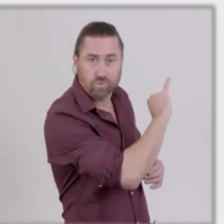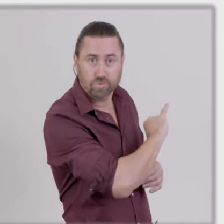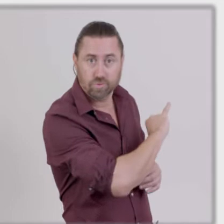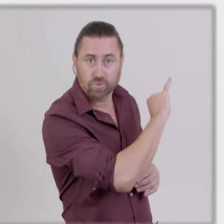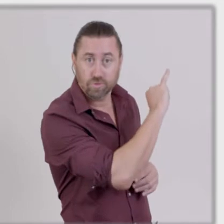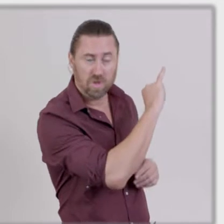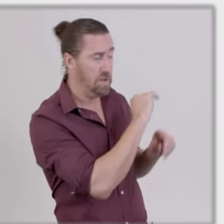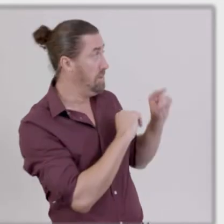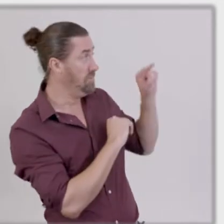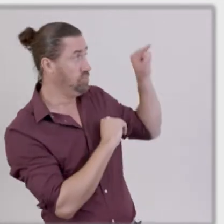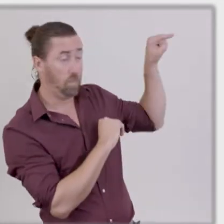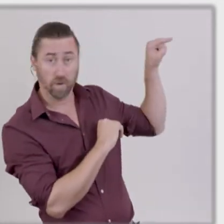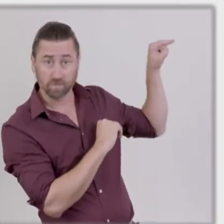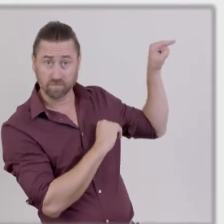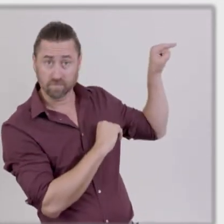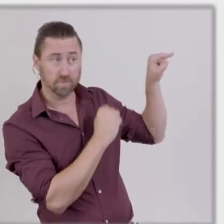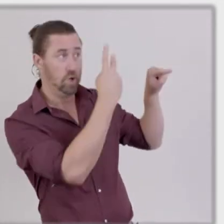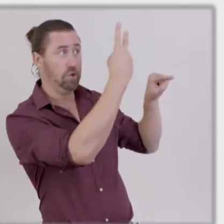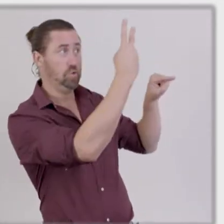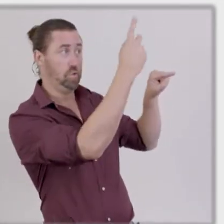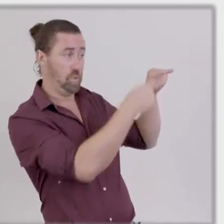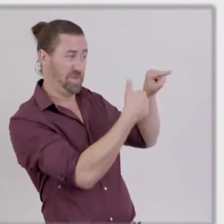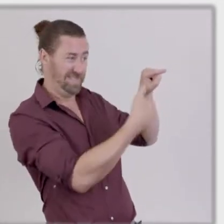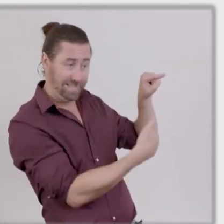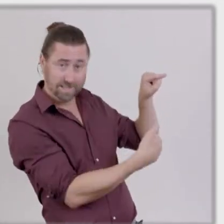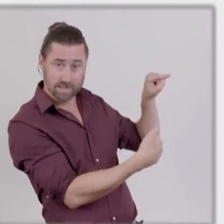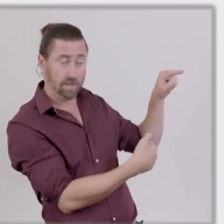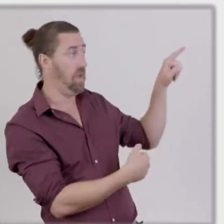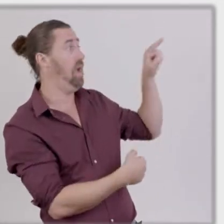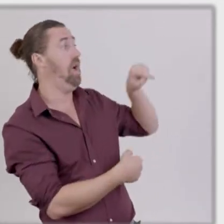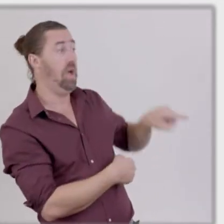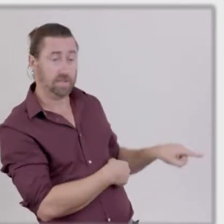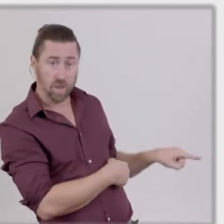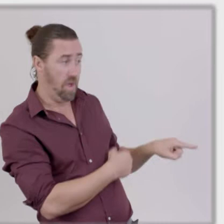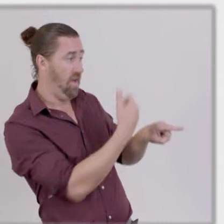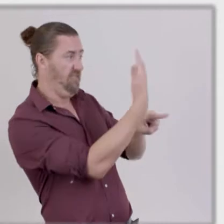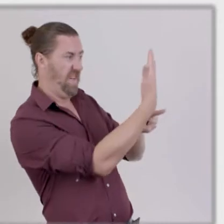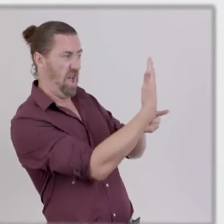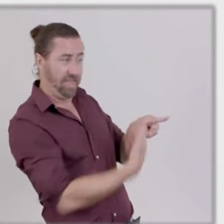The first fraction is two-sixths, and the second fraction is five-sixths.